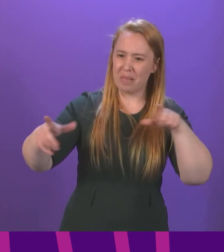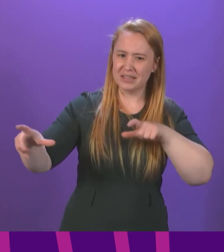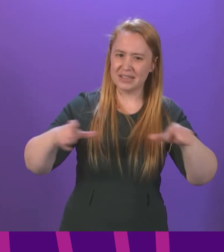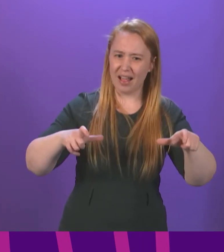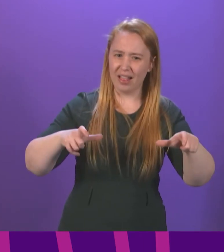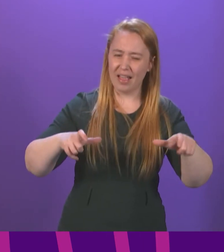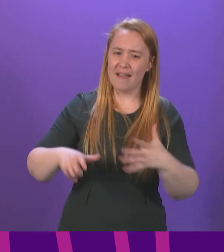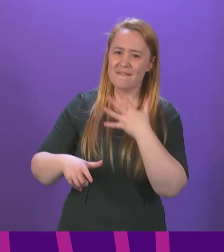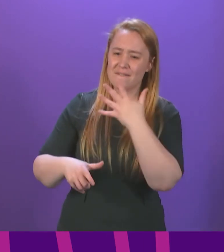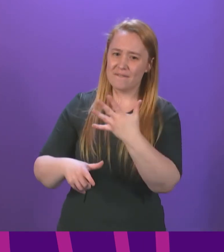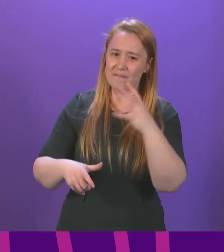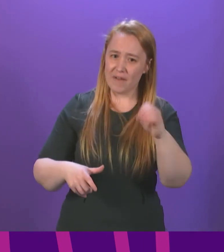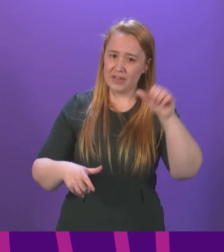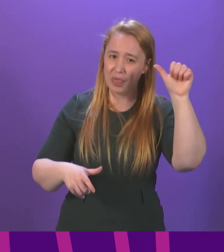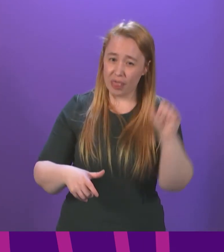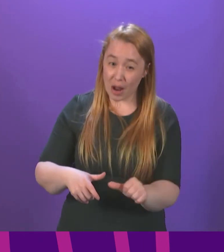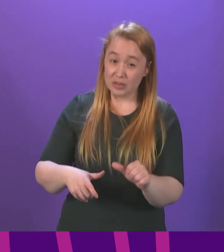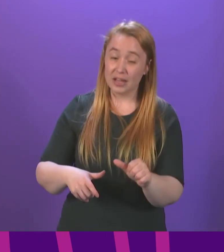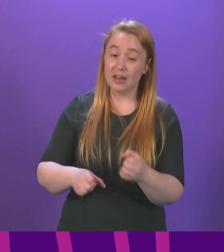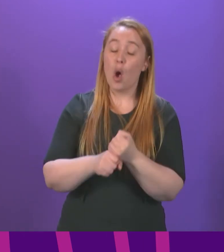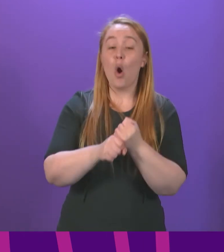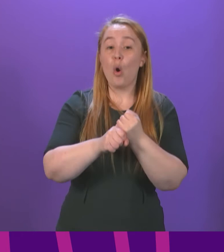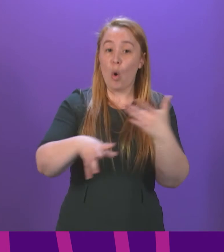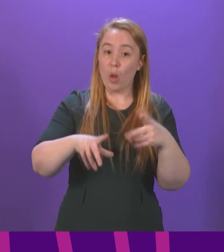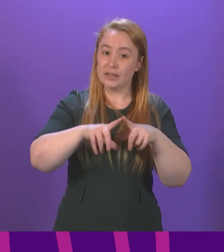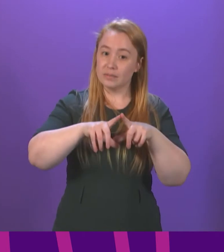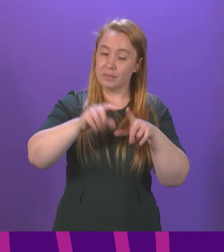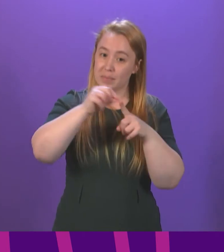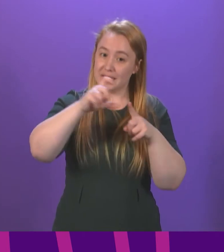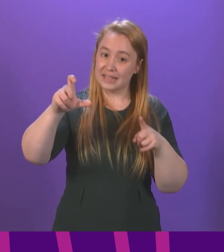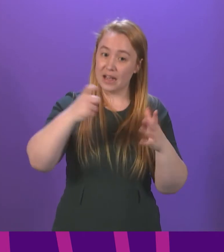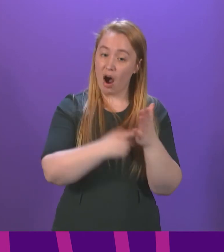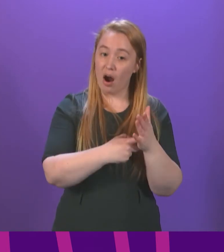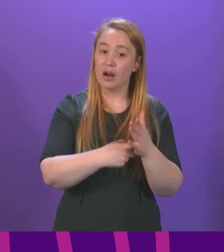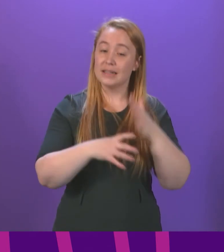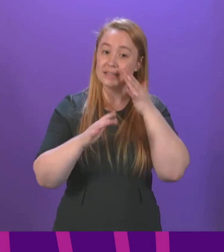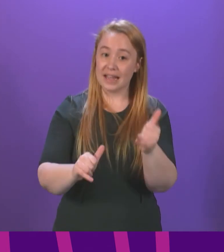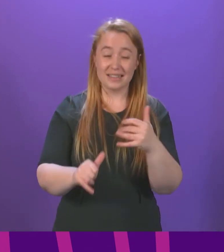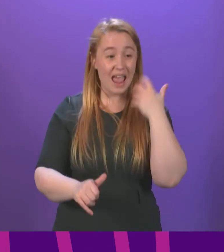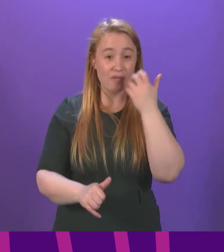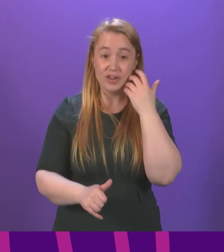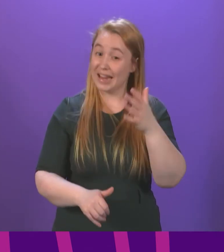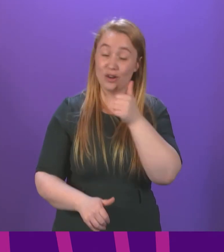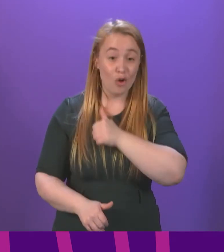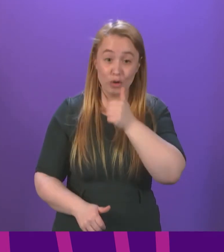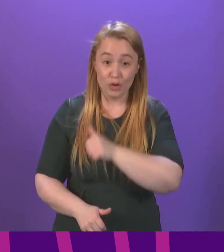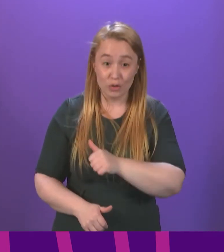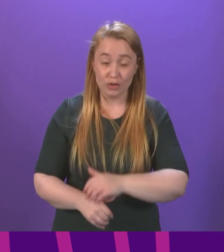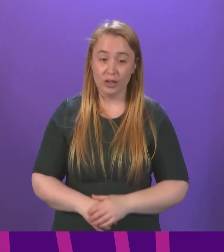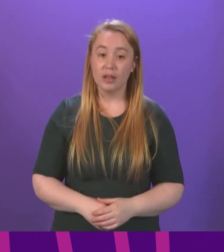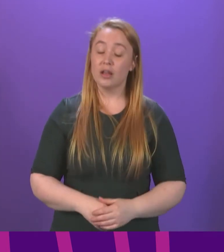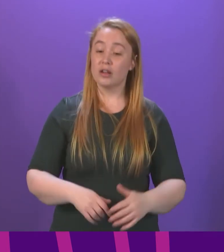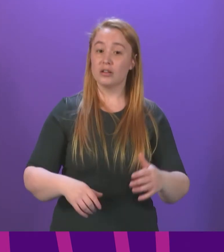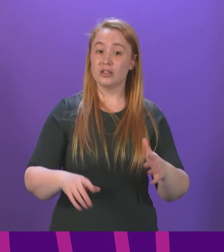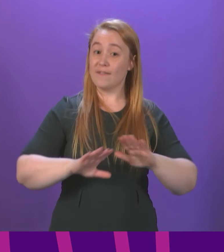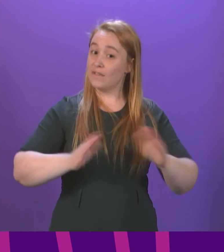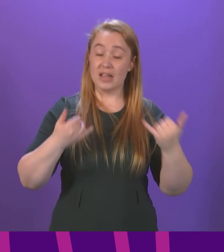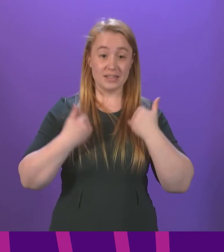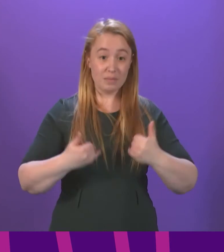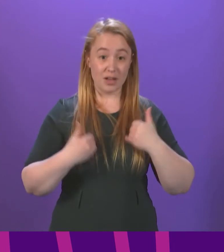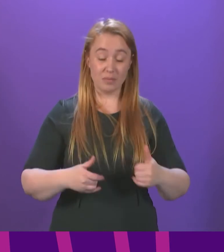than 50,000 gold-standard PCR tests go unused every day, as asymptomatic cases go untested?